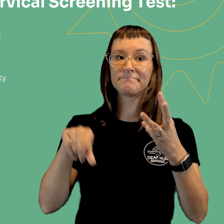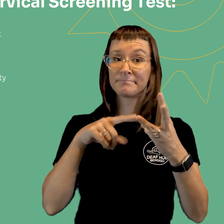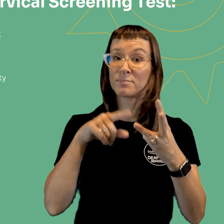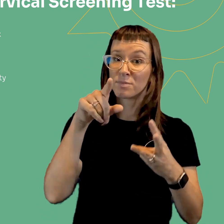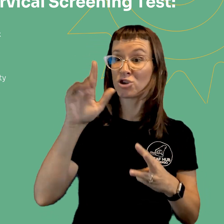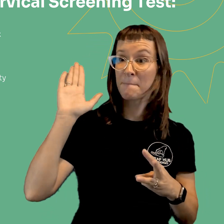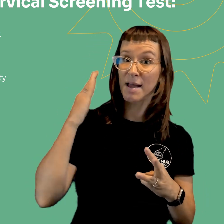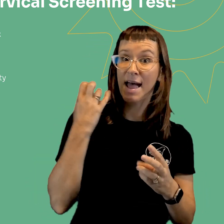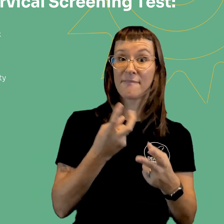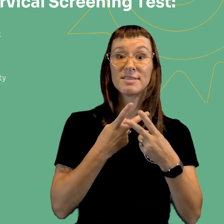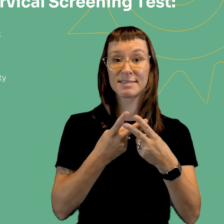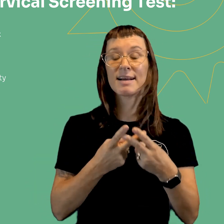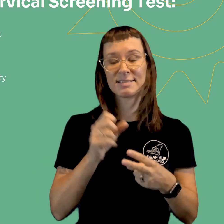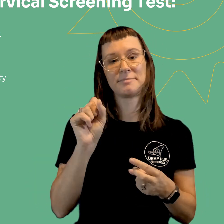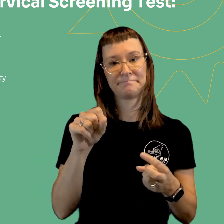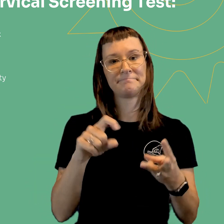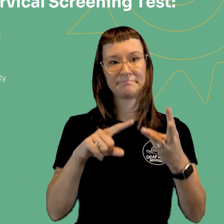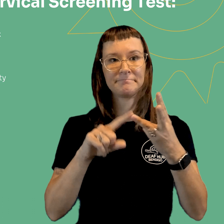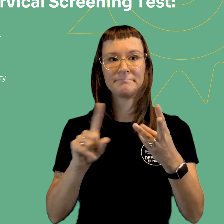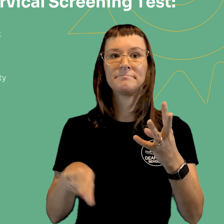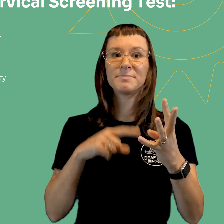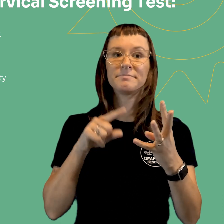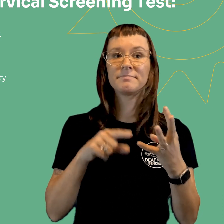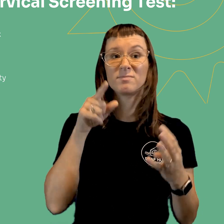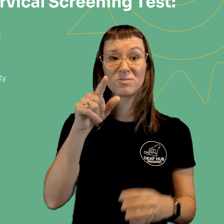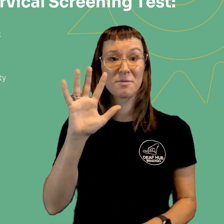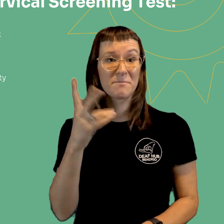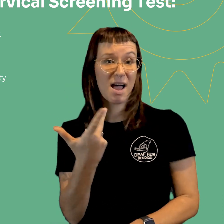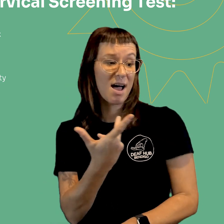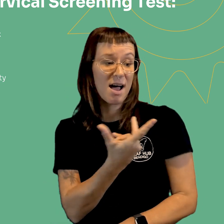3- If you've ever had any type of sexual activity. 4- And even if